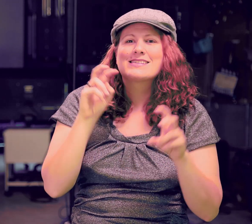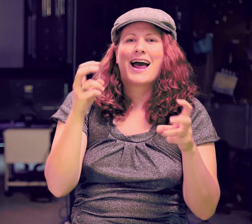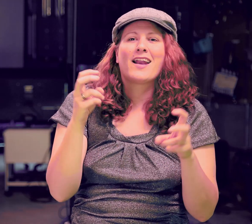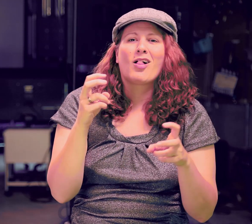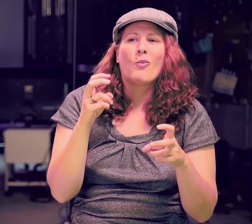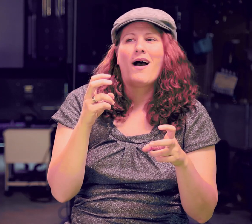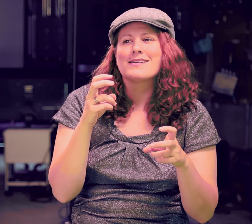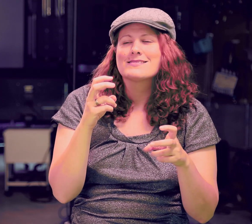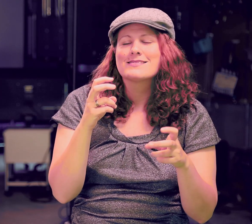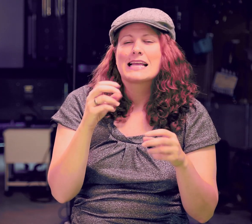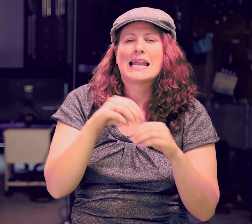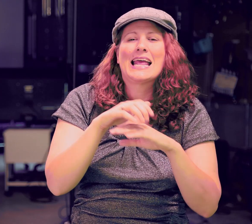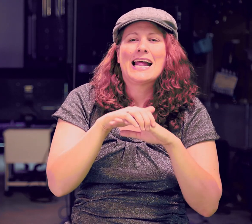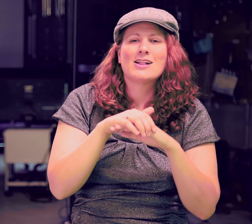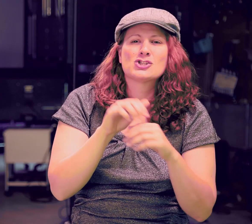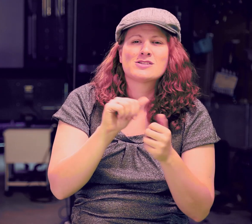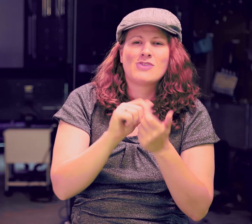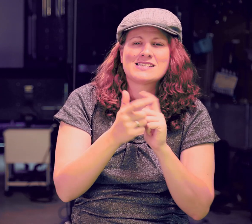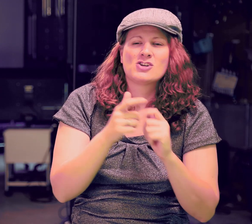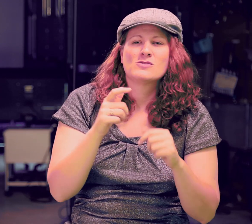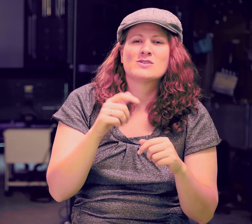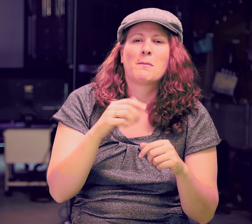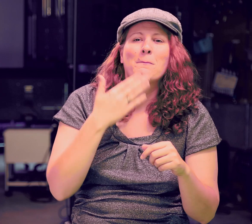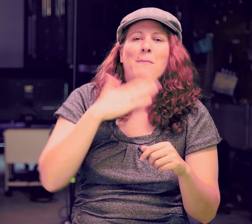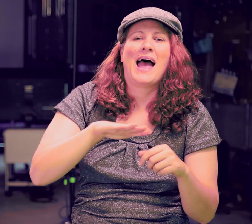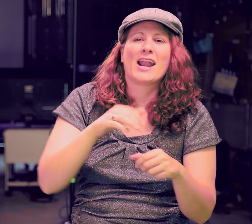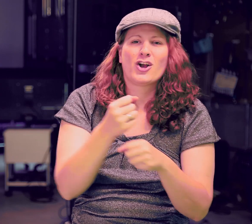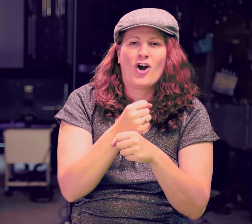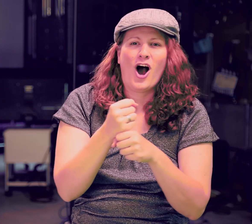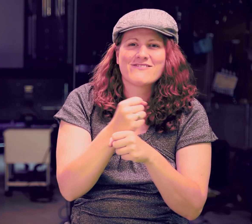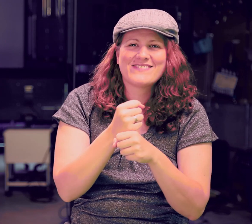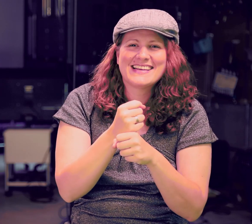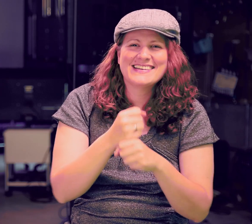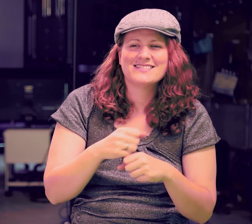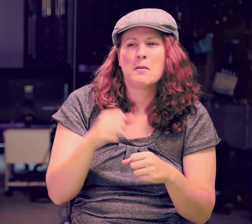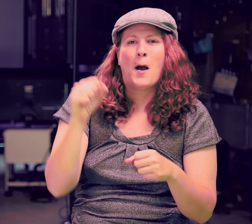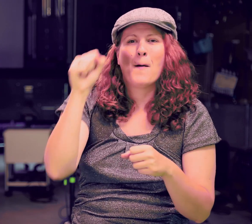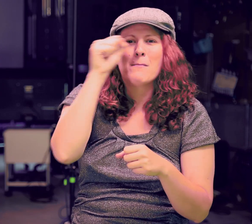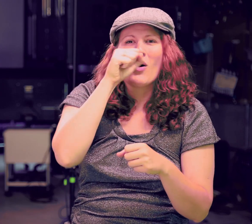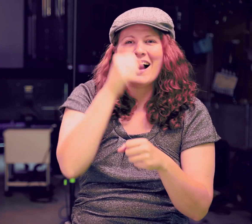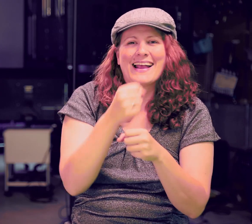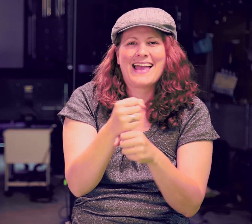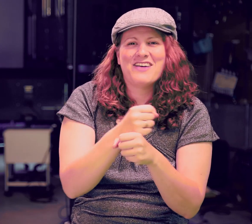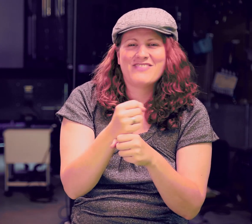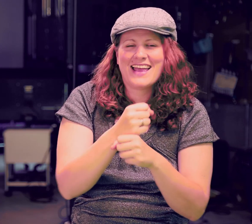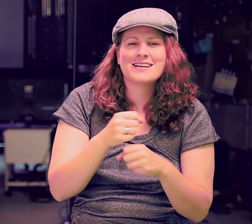The title was in English Translation was a Bad Coffee "Mocha Cafe"